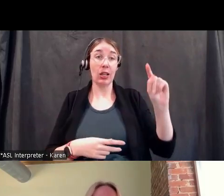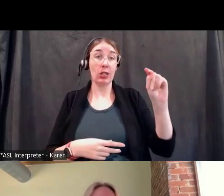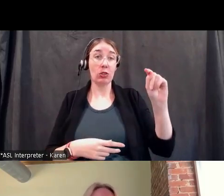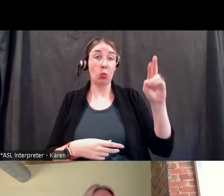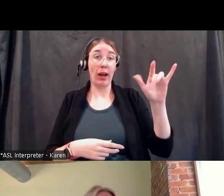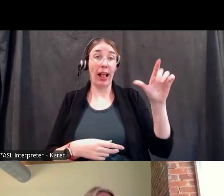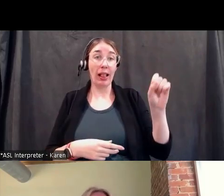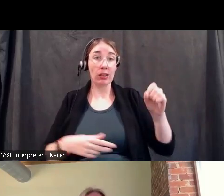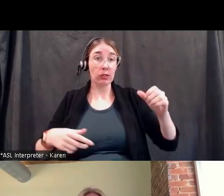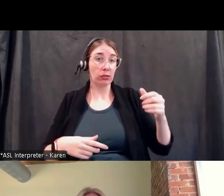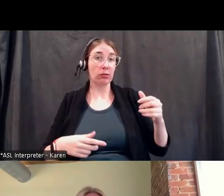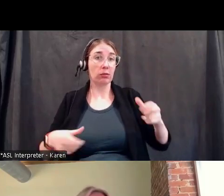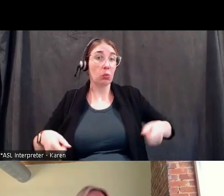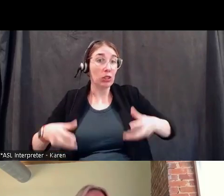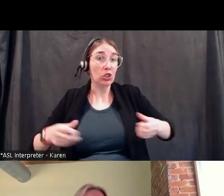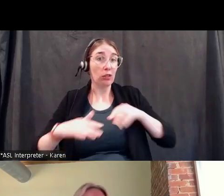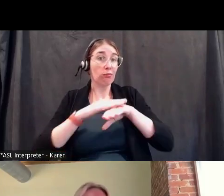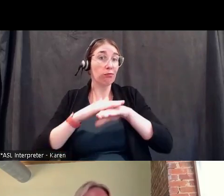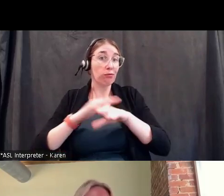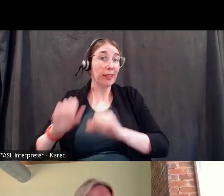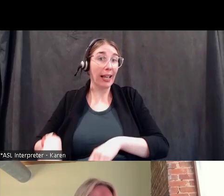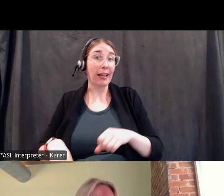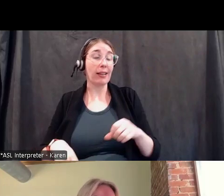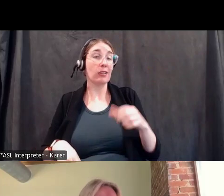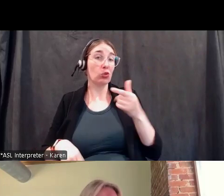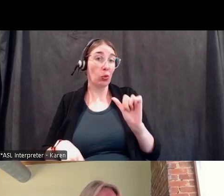So I'm sure if you're going to another state, you can look for that as well.